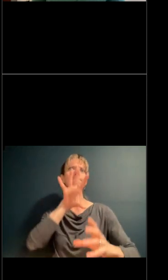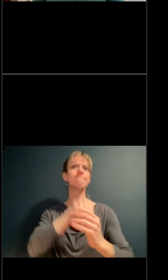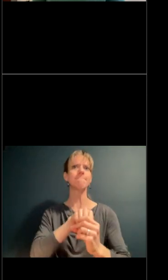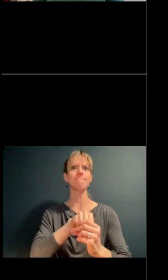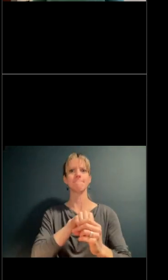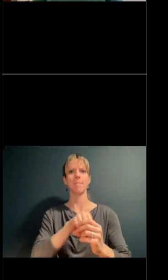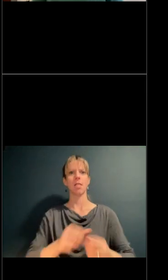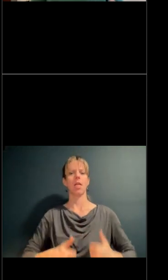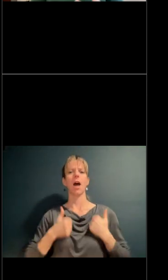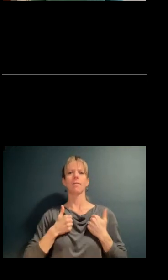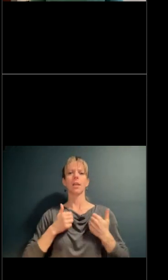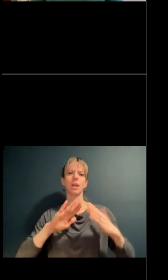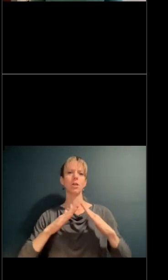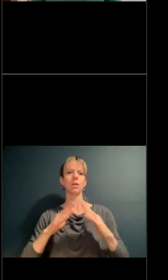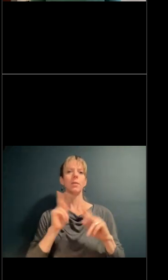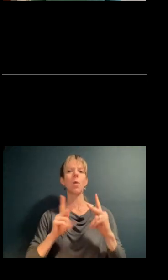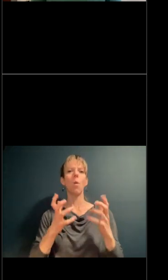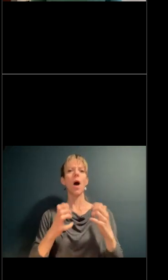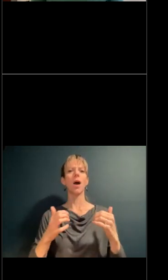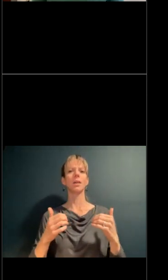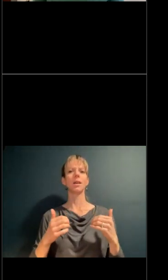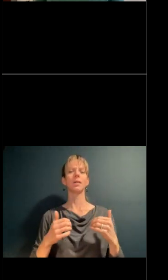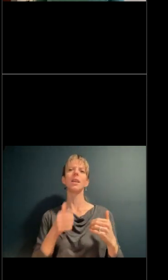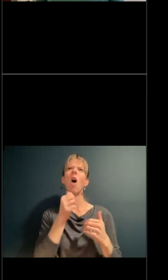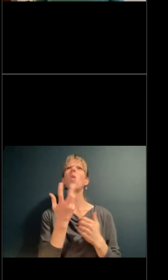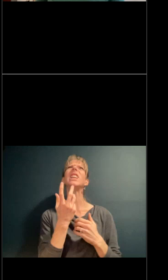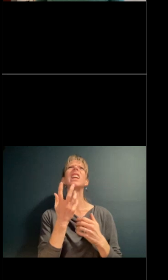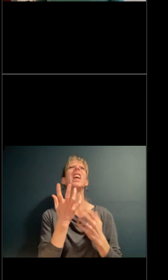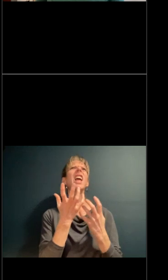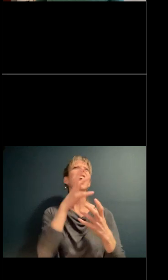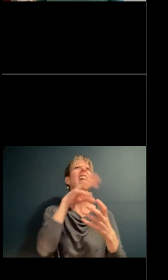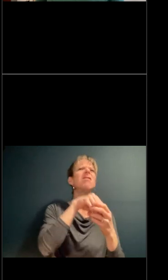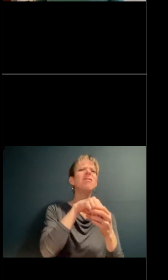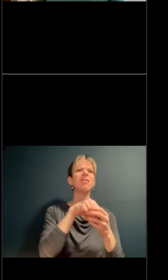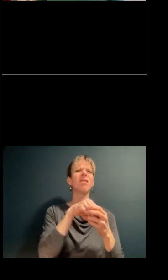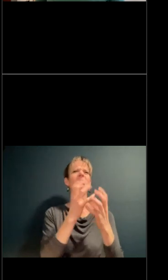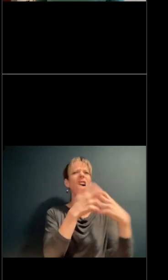Young people talk about wanting to be more than just integrated, or more than even just included.